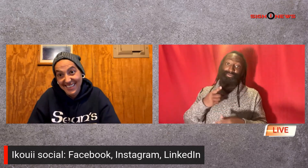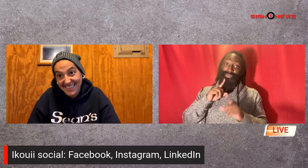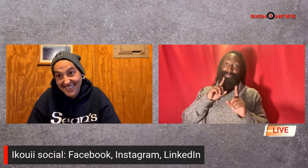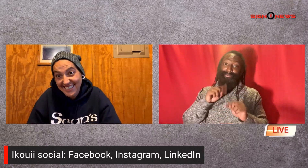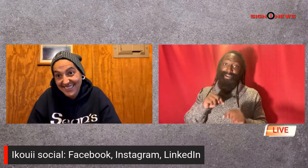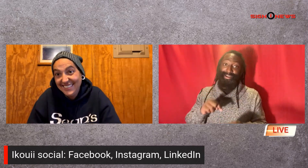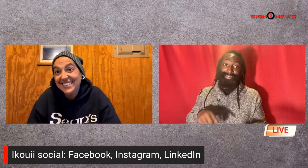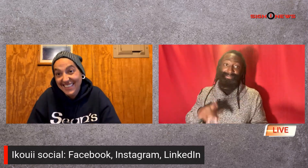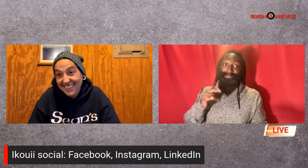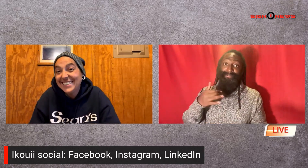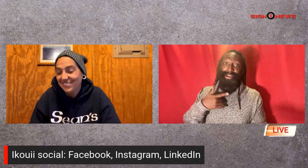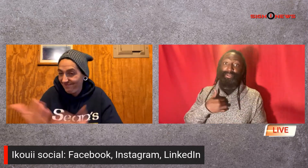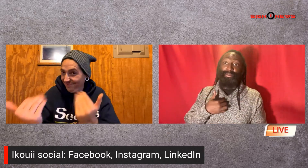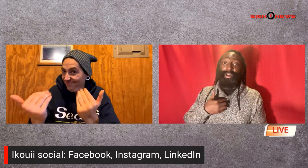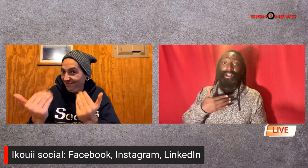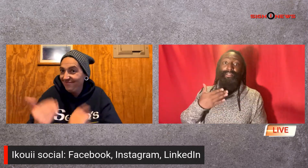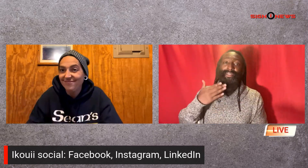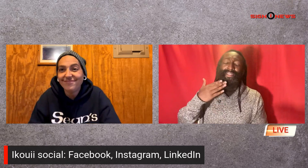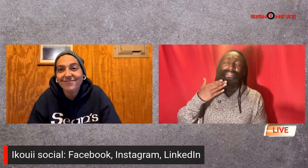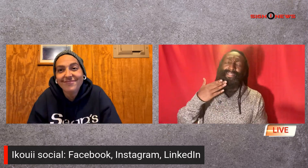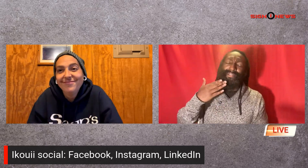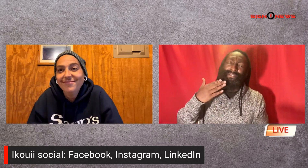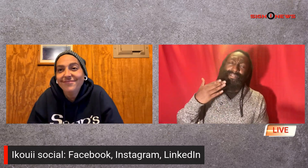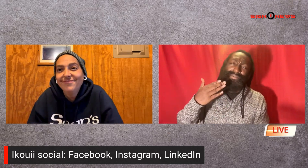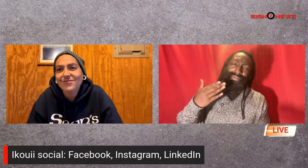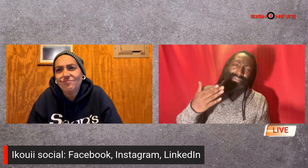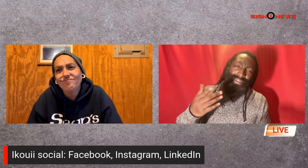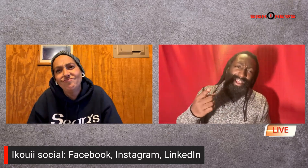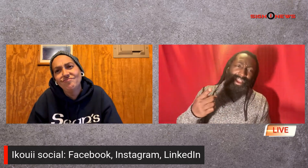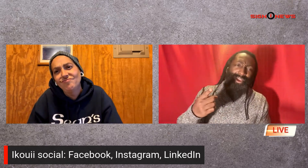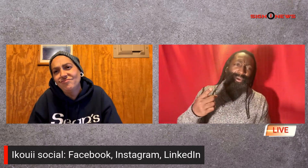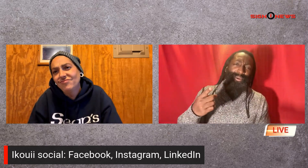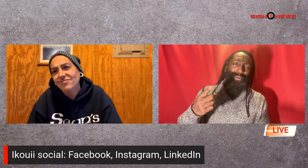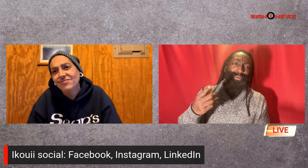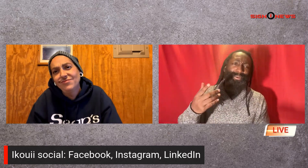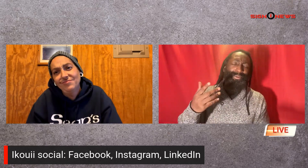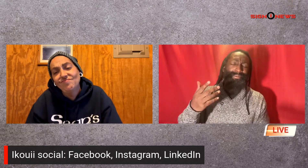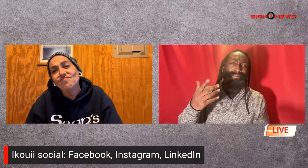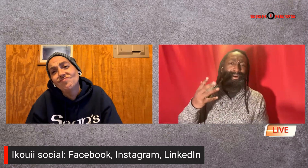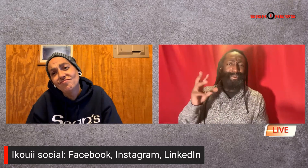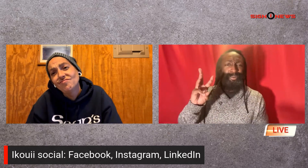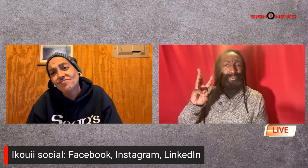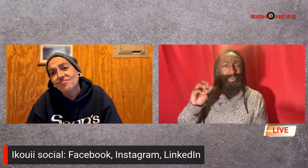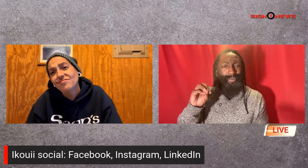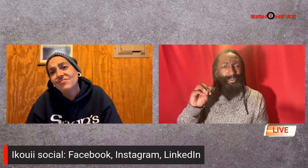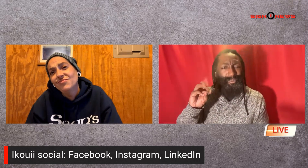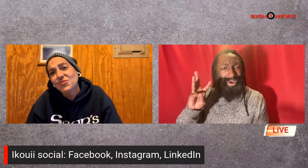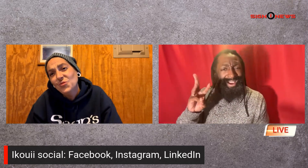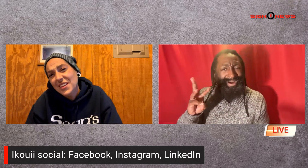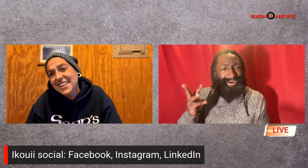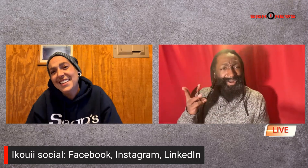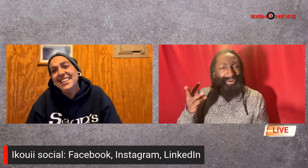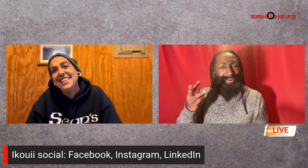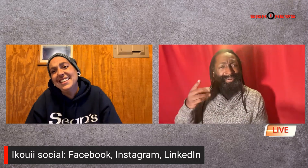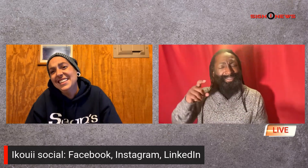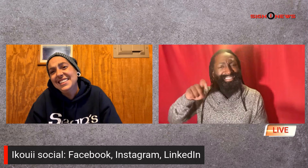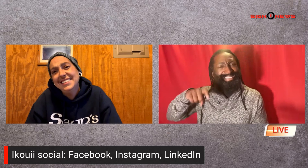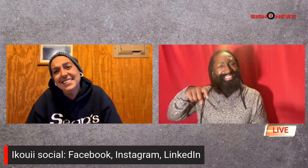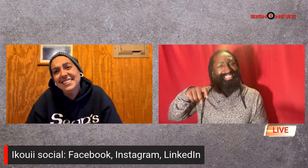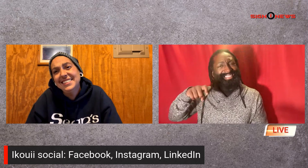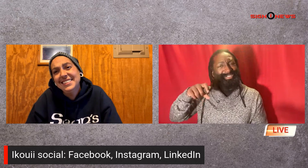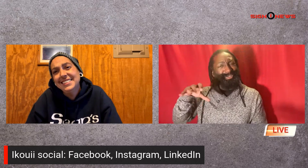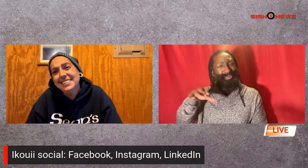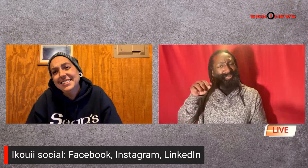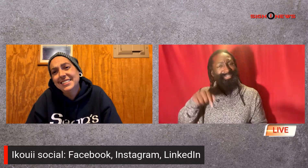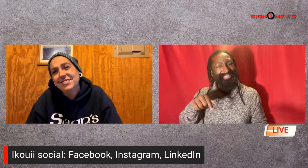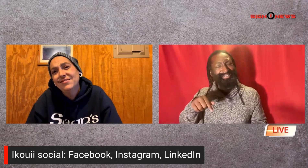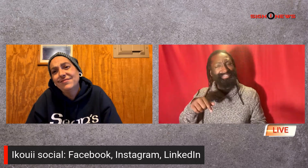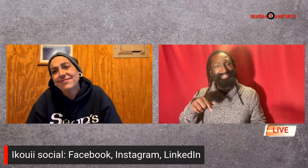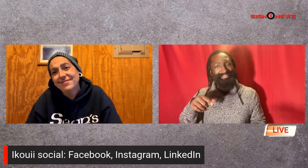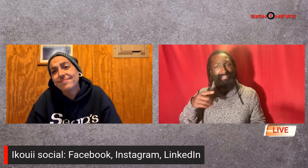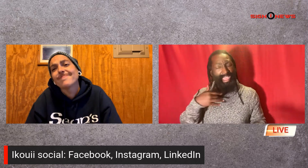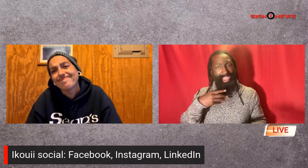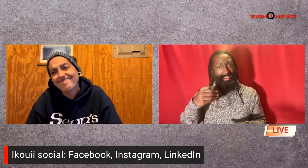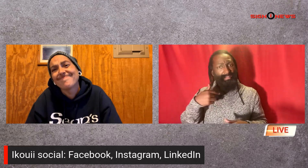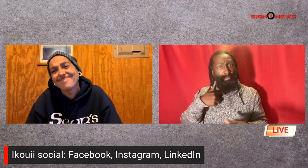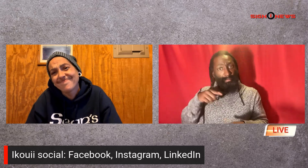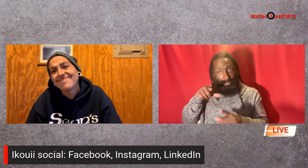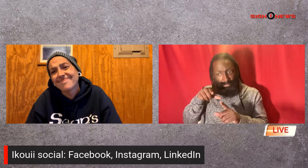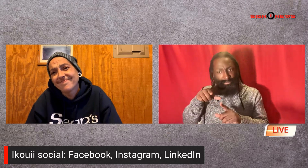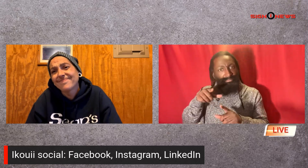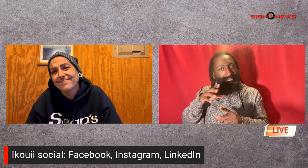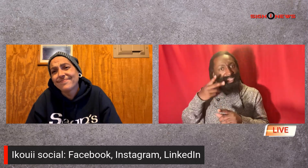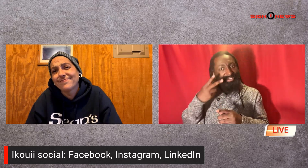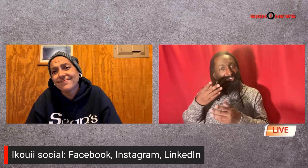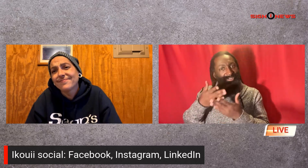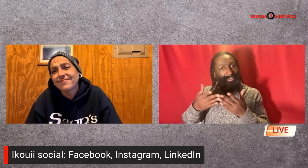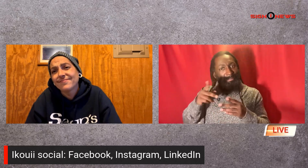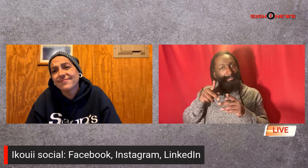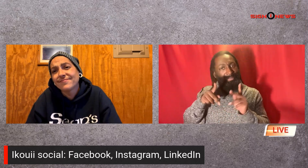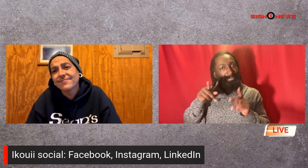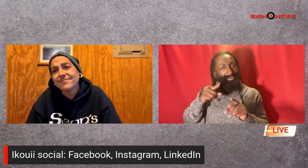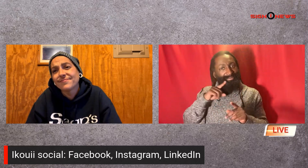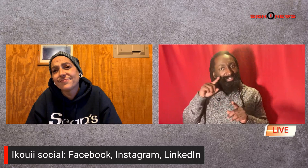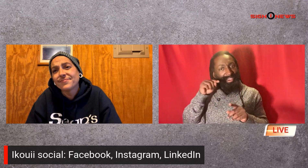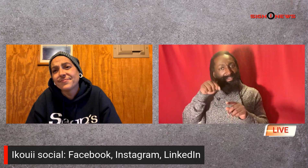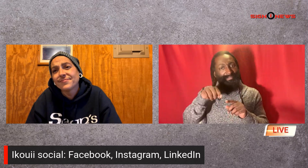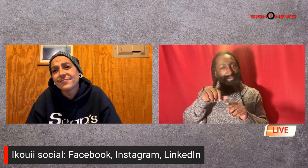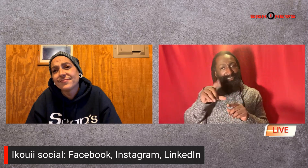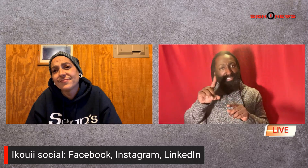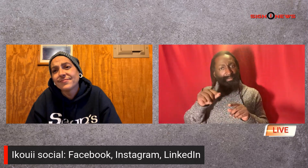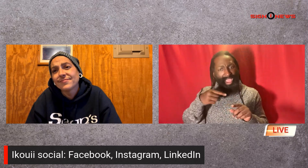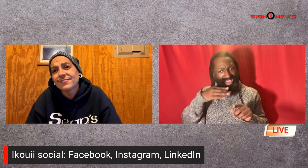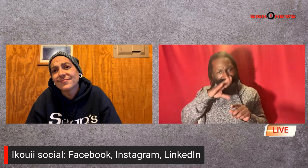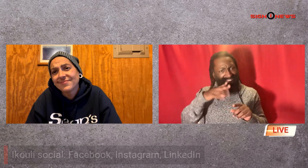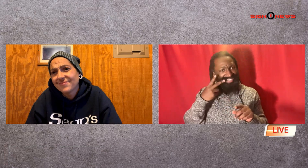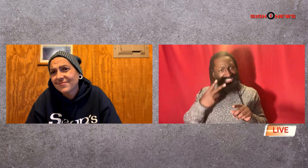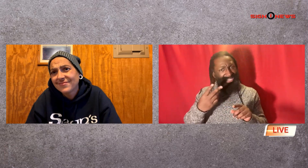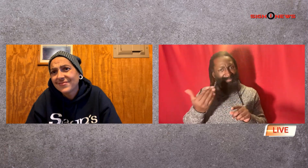let me just share my response first thank you wow we needed to do this I had never seen